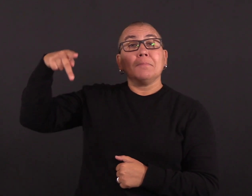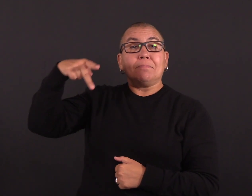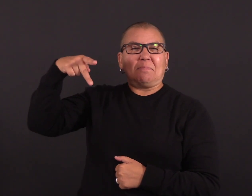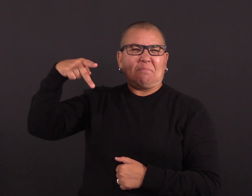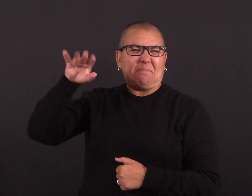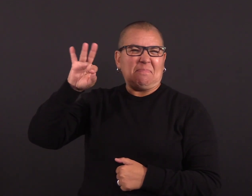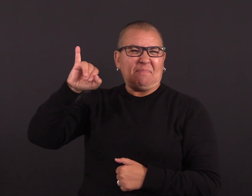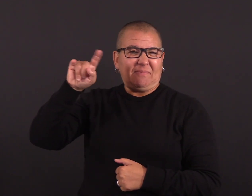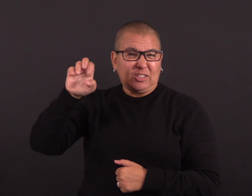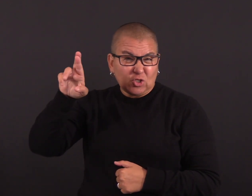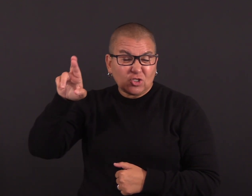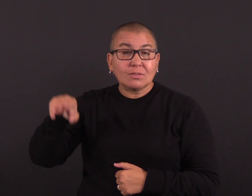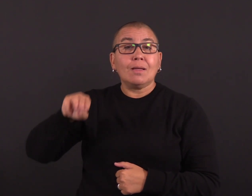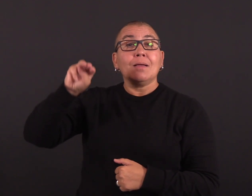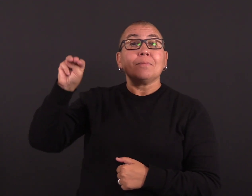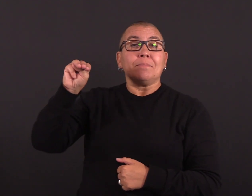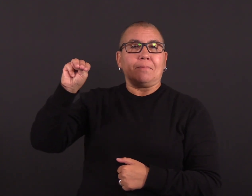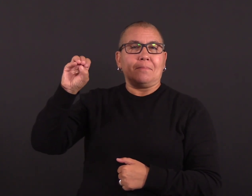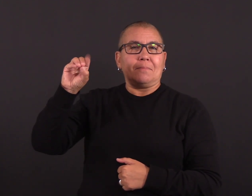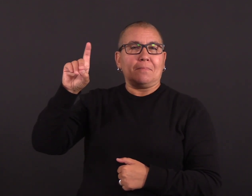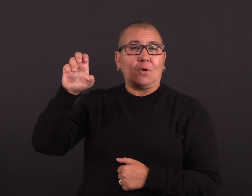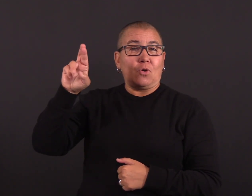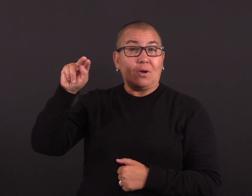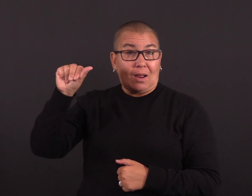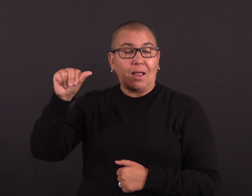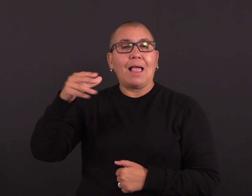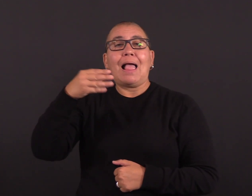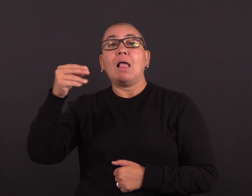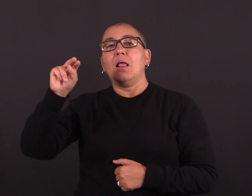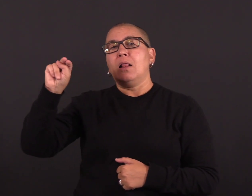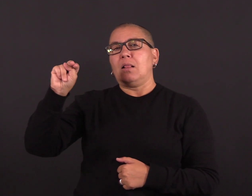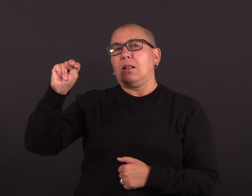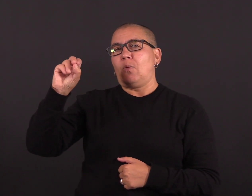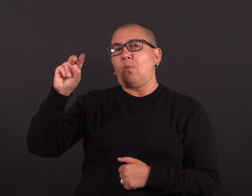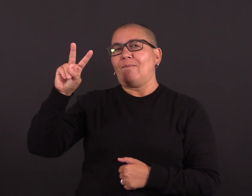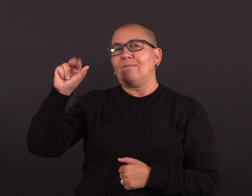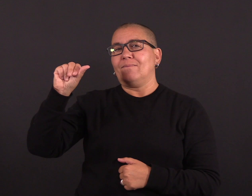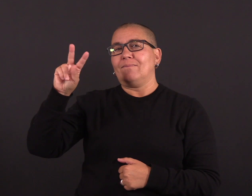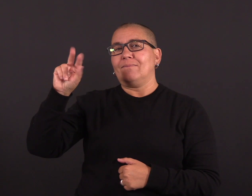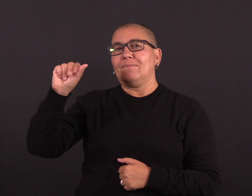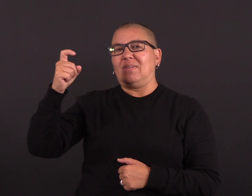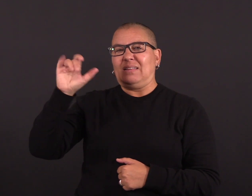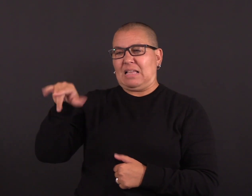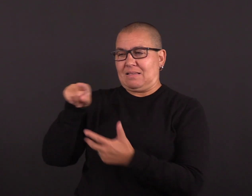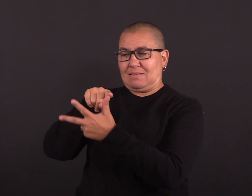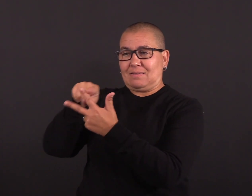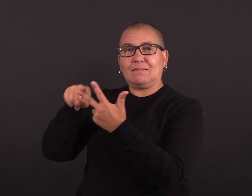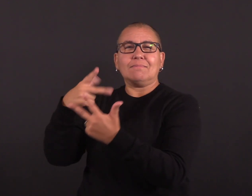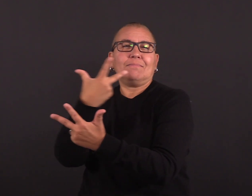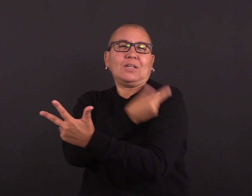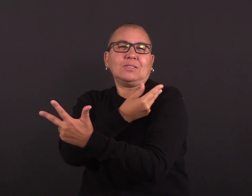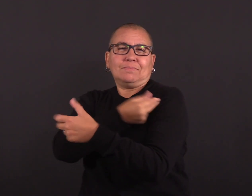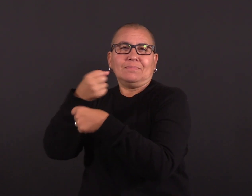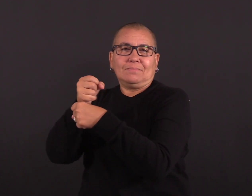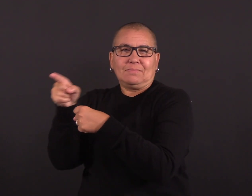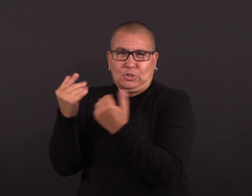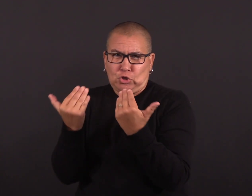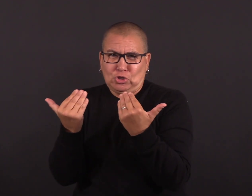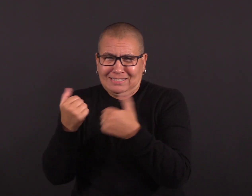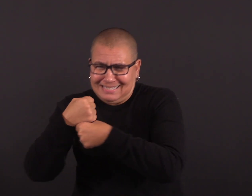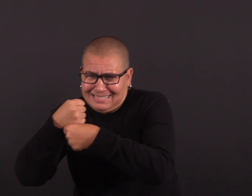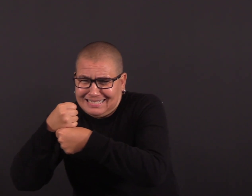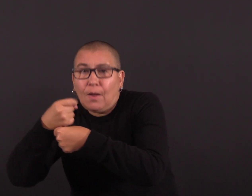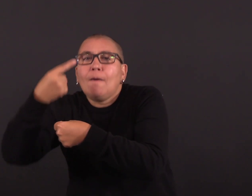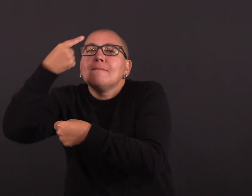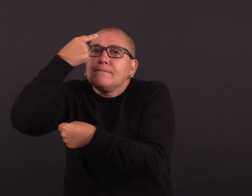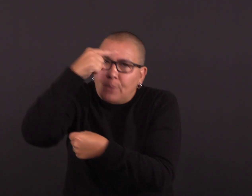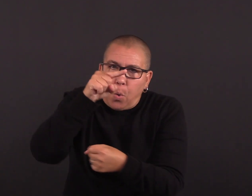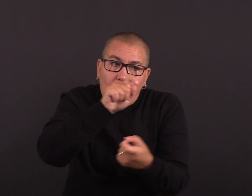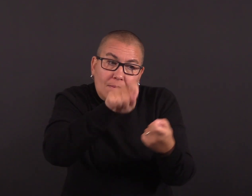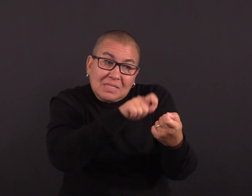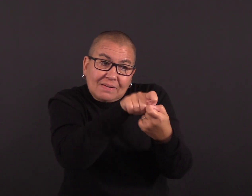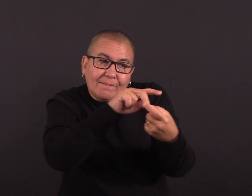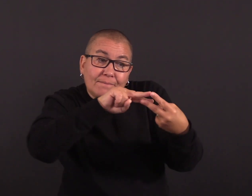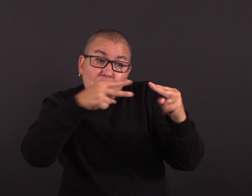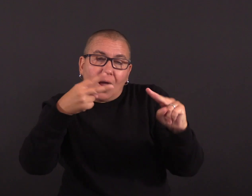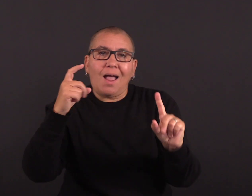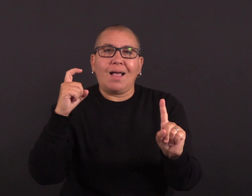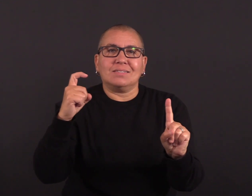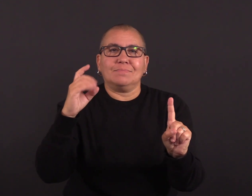are all developing versions aimed at Omicron offshoot XBB 1.5, a close relative. In August,